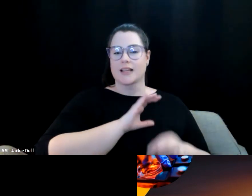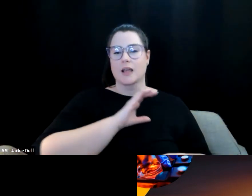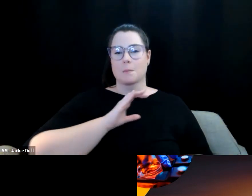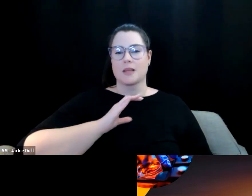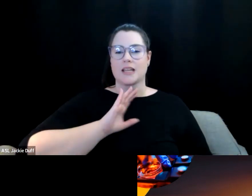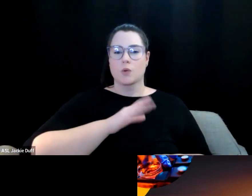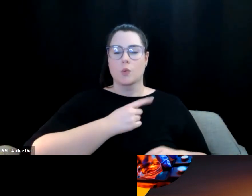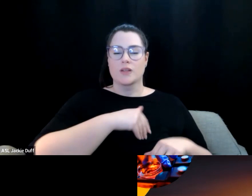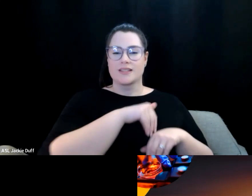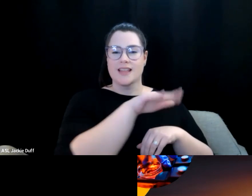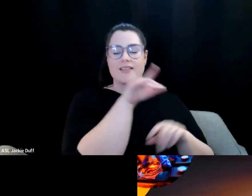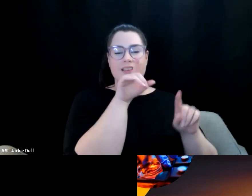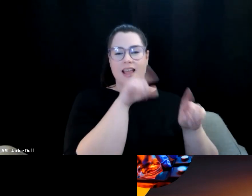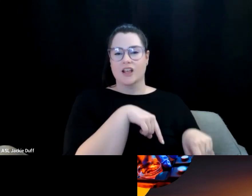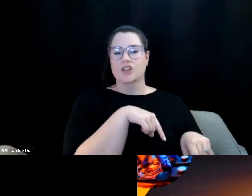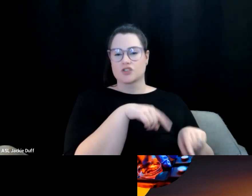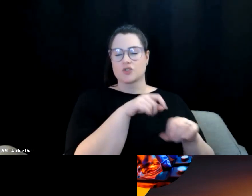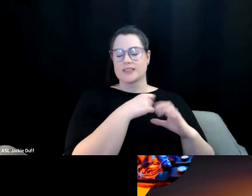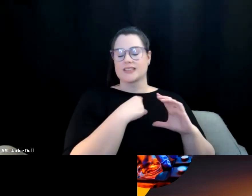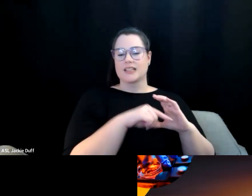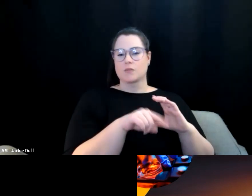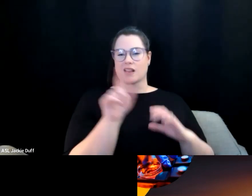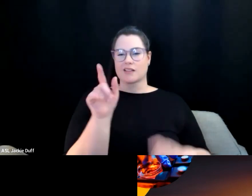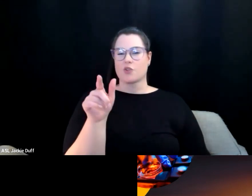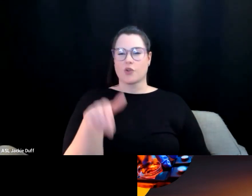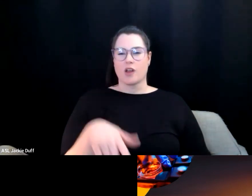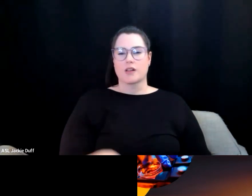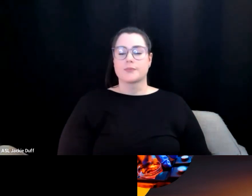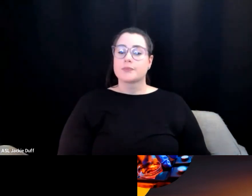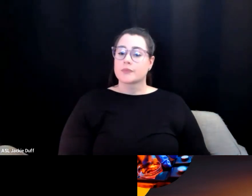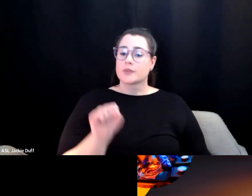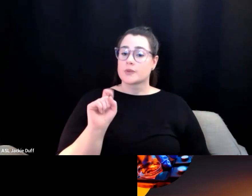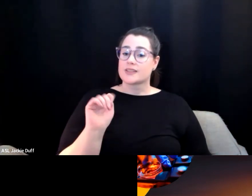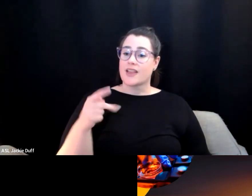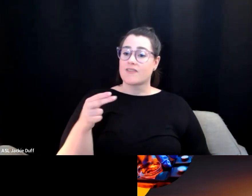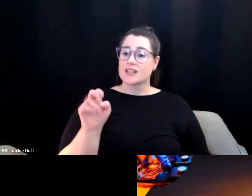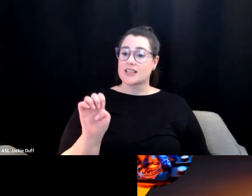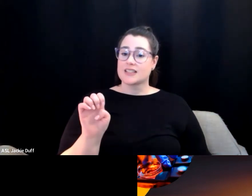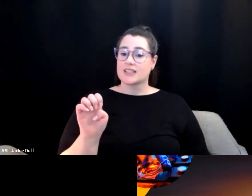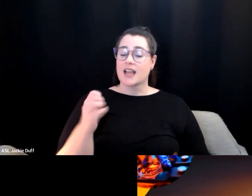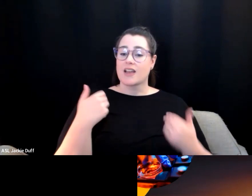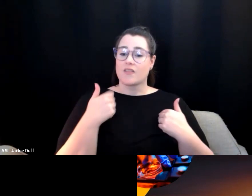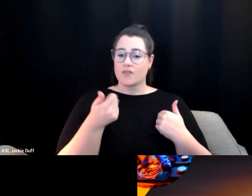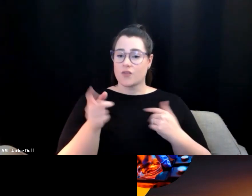to get those questions answered for you. So, Stephanie, in the meantime, I'll go ahead with a few questions now for you. Stephanie Yee: Okay.